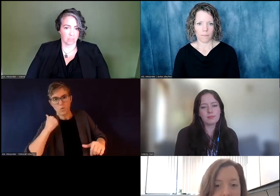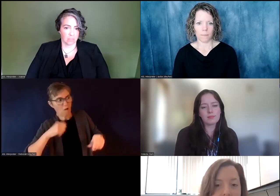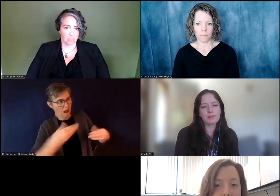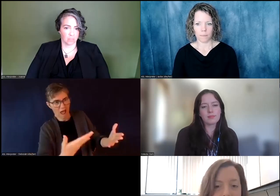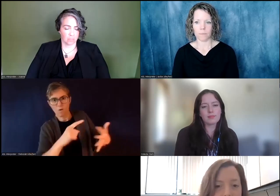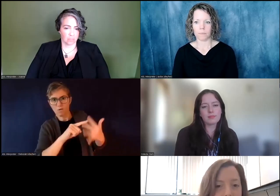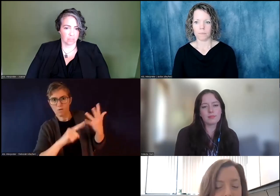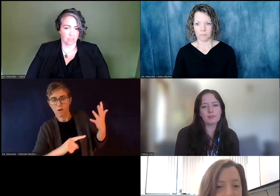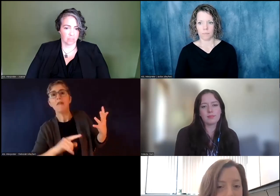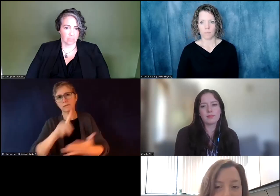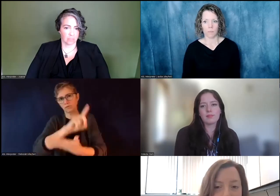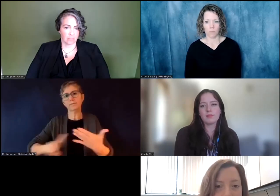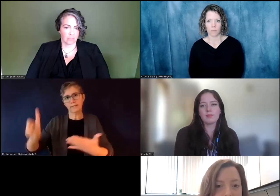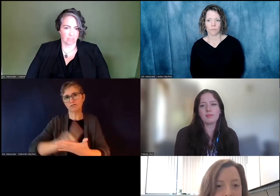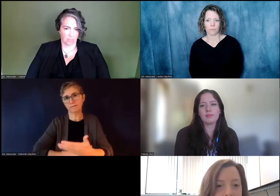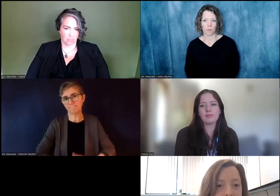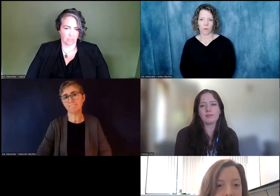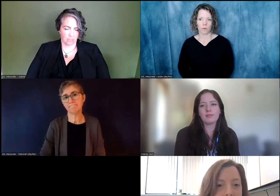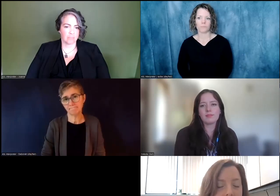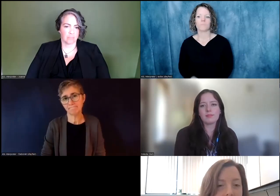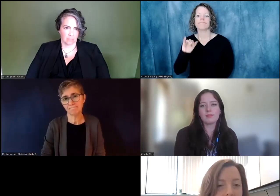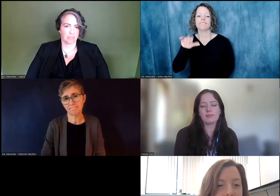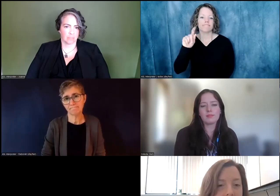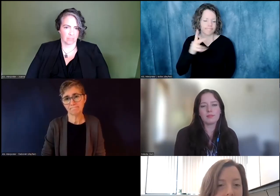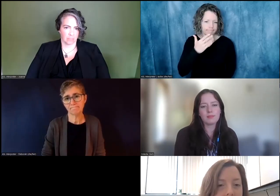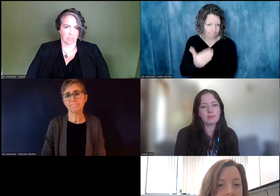Okay, that sounds great, thank you. Thank you.